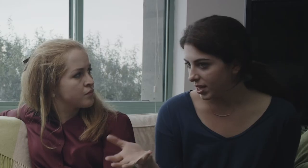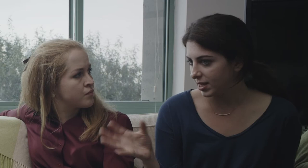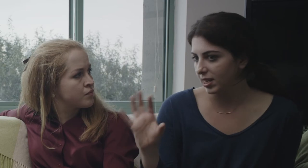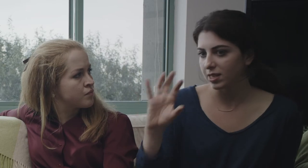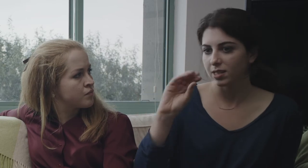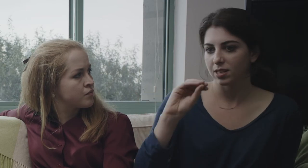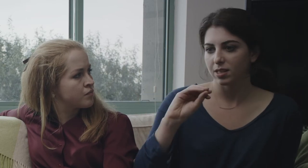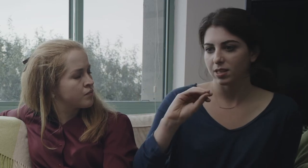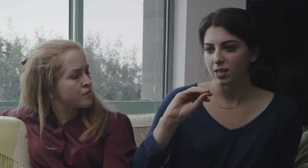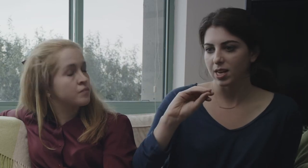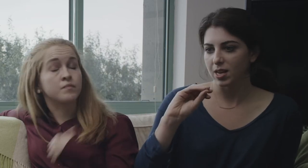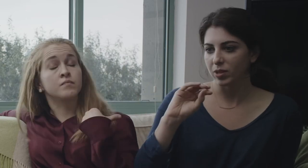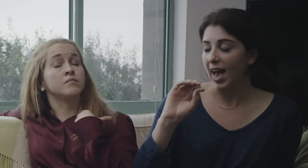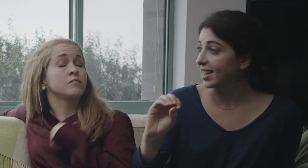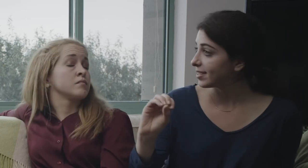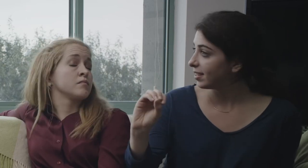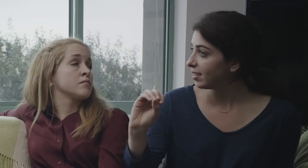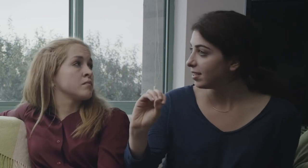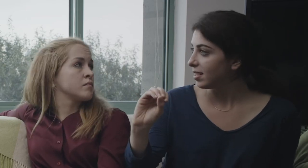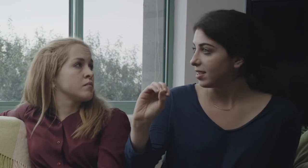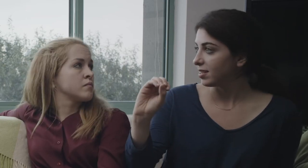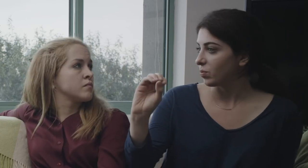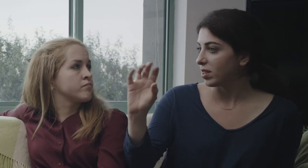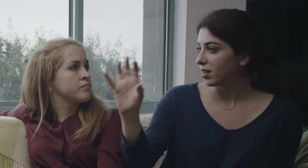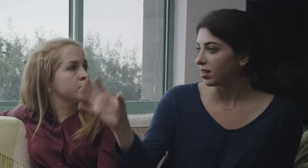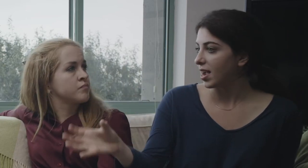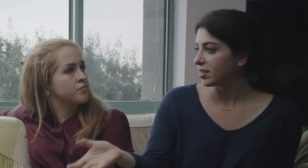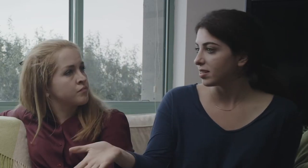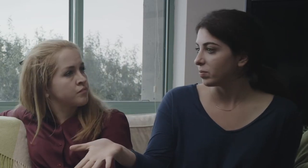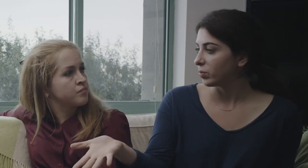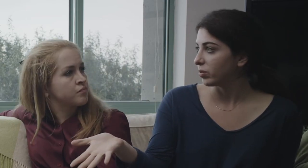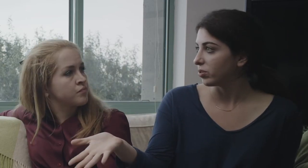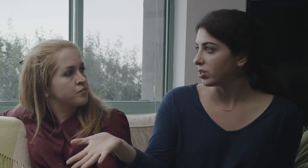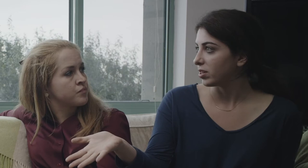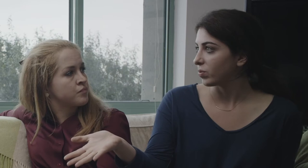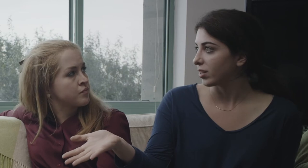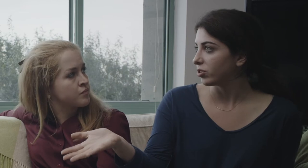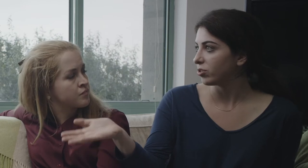Is it with casting, is it with the clients, the producers and the directors,